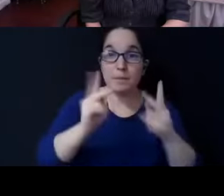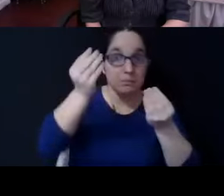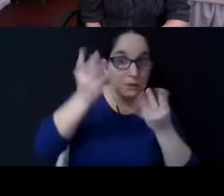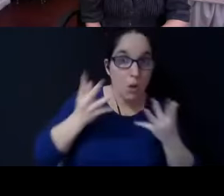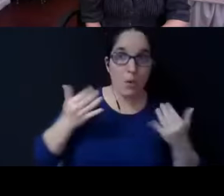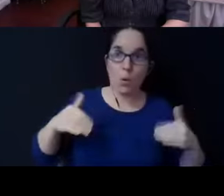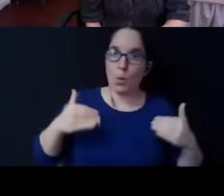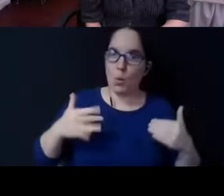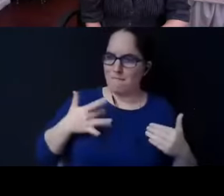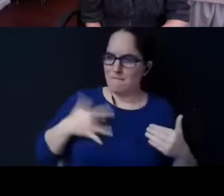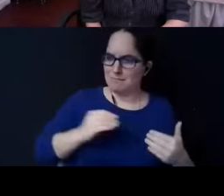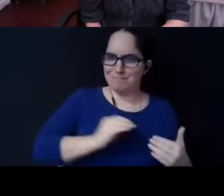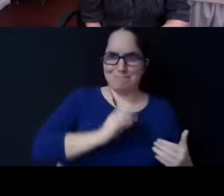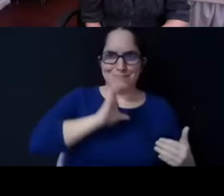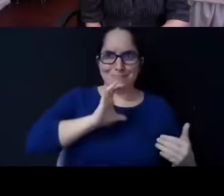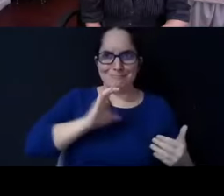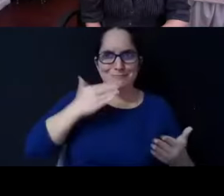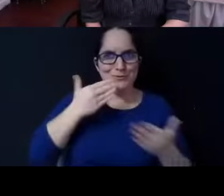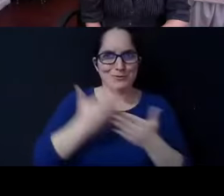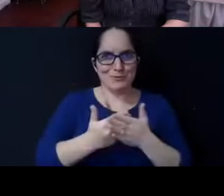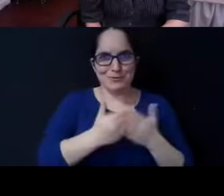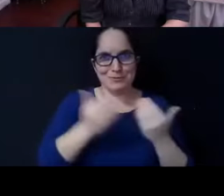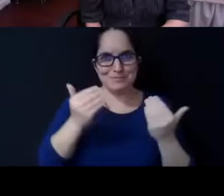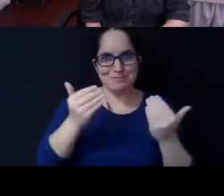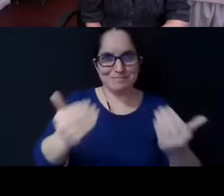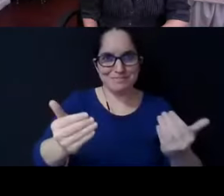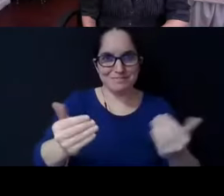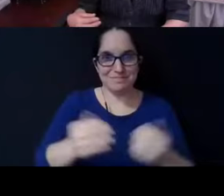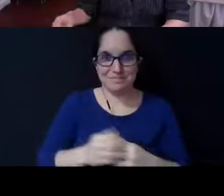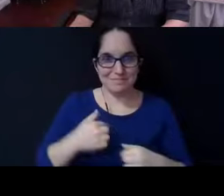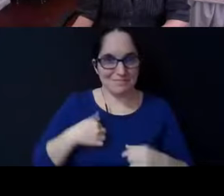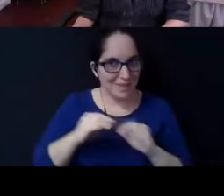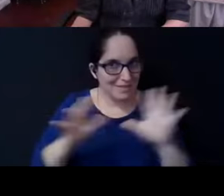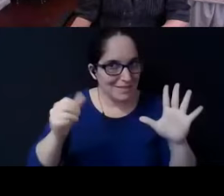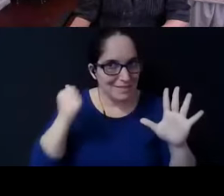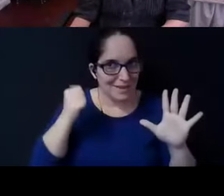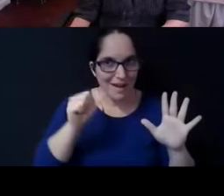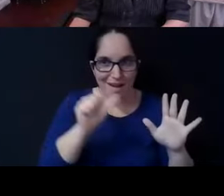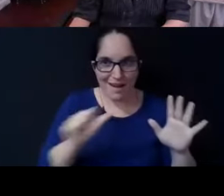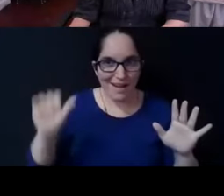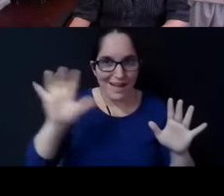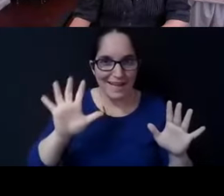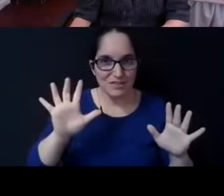feel good that I was in the right direction. Obviously, I'm not Asian so I can't speak to